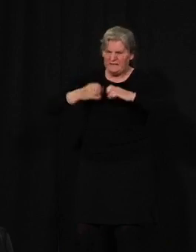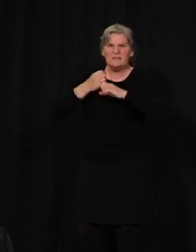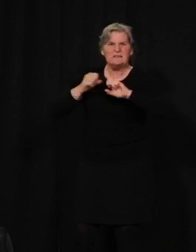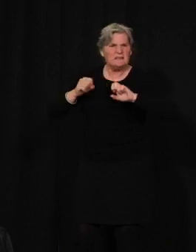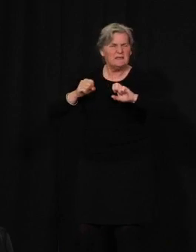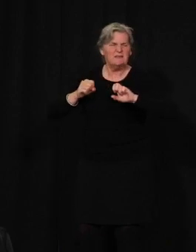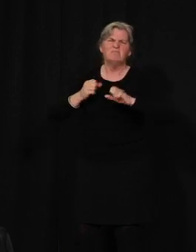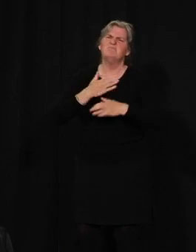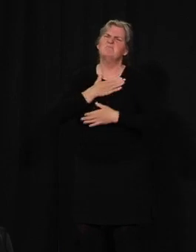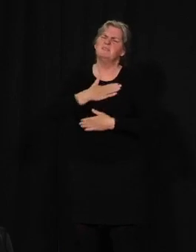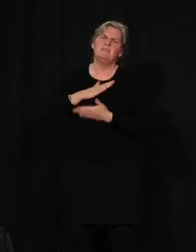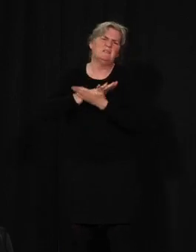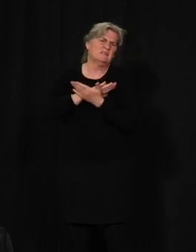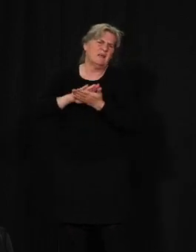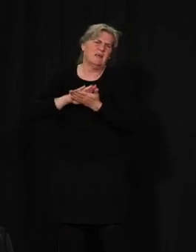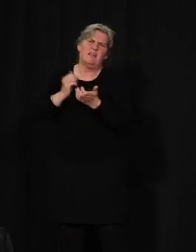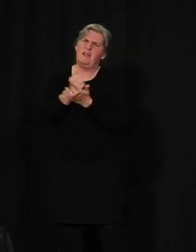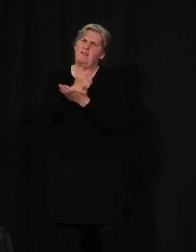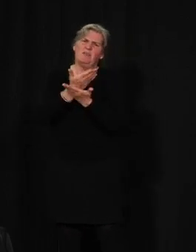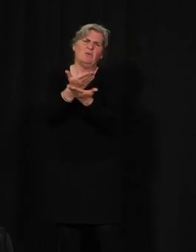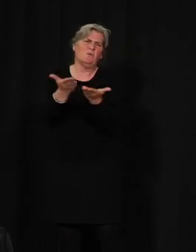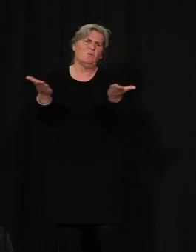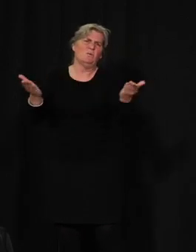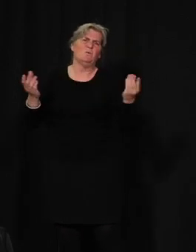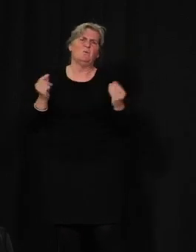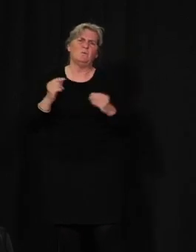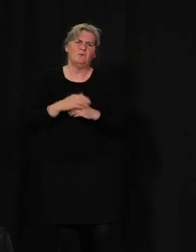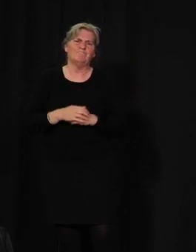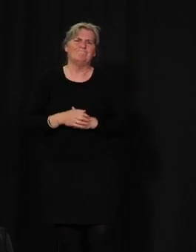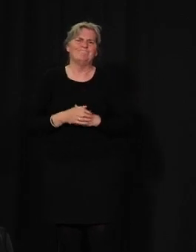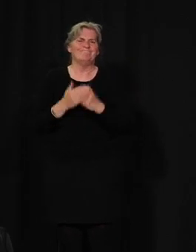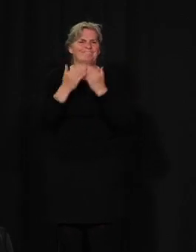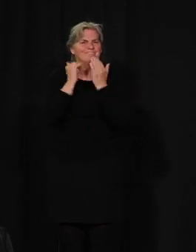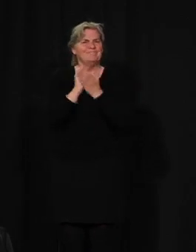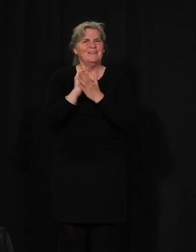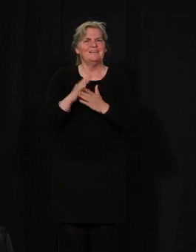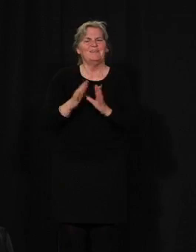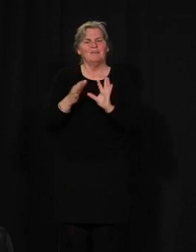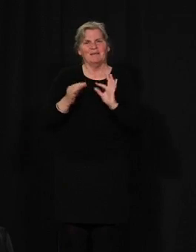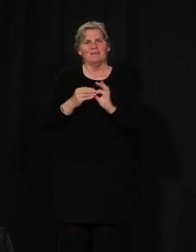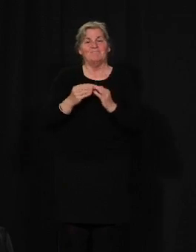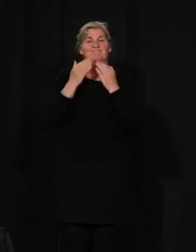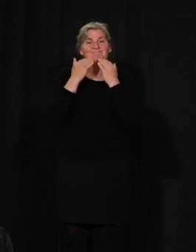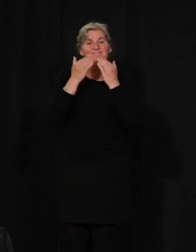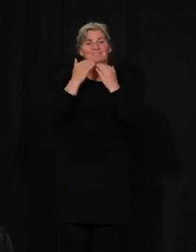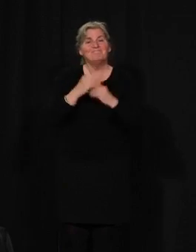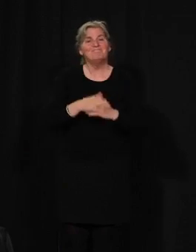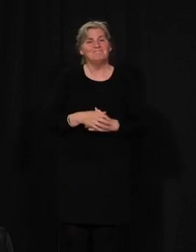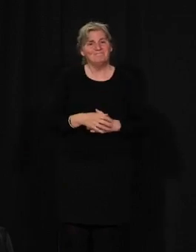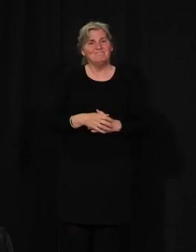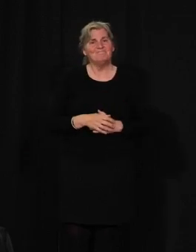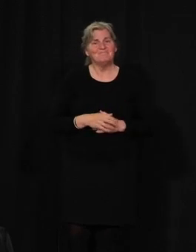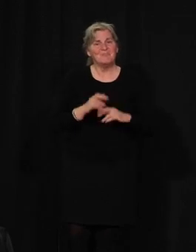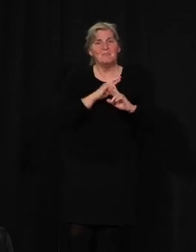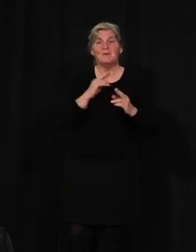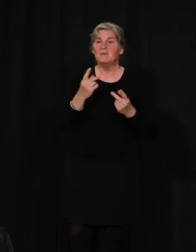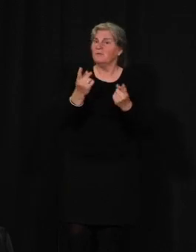and everything that you do. That is all for my part in todas update. Thanks, and I'm ready to answer questions.